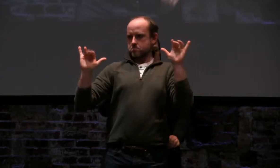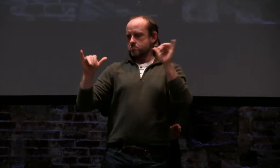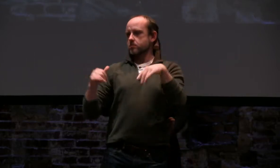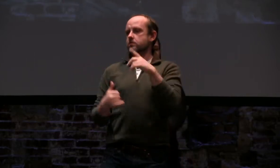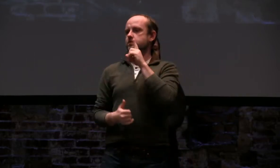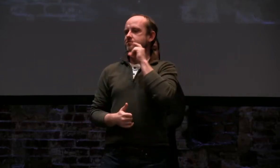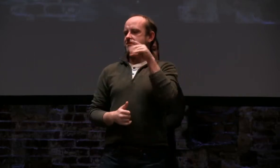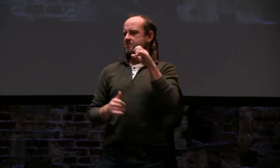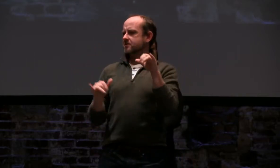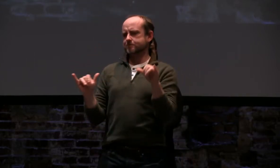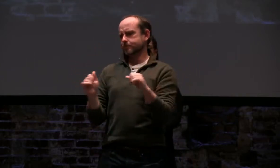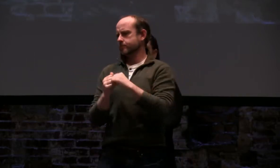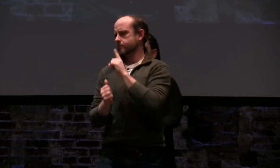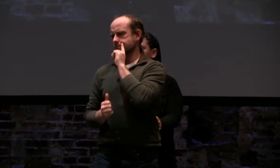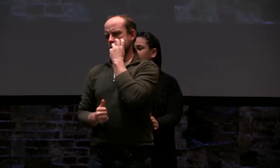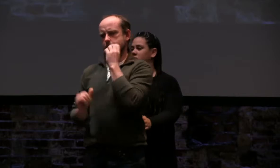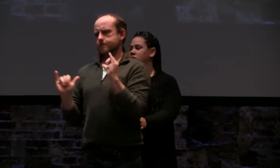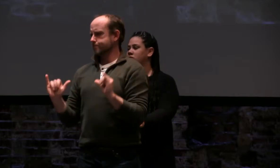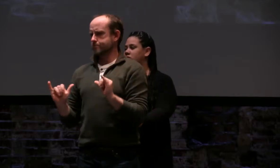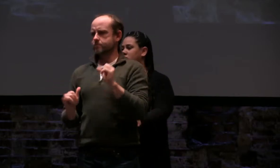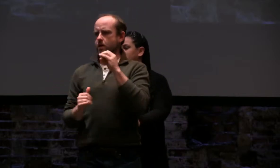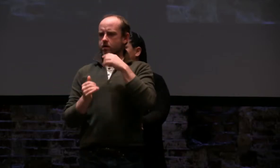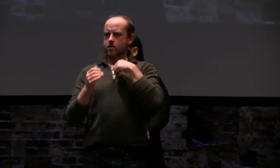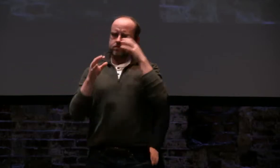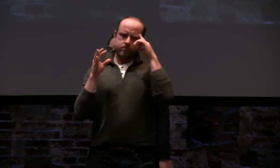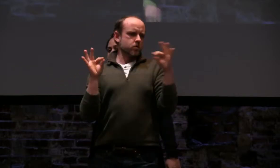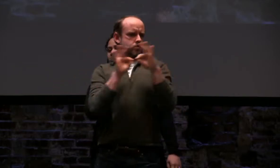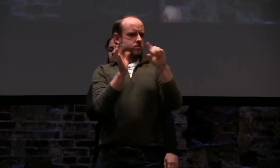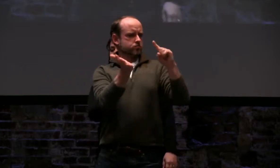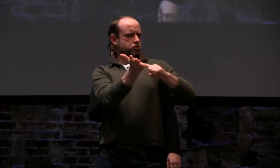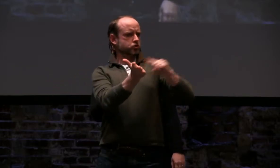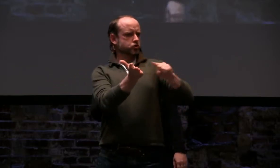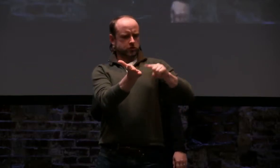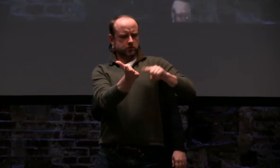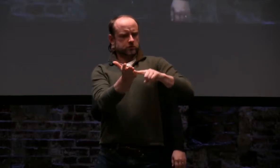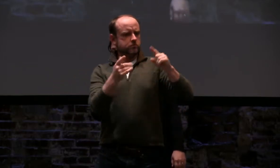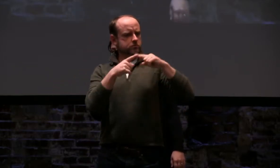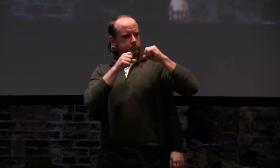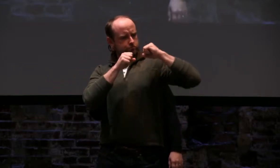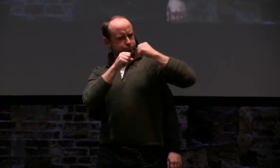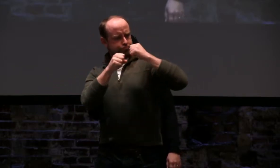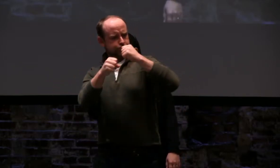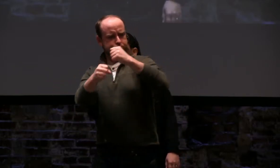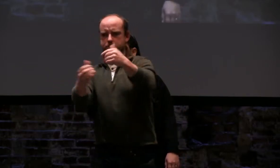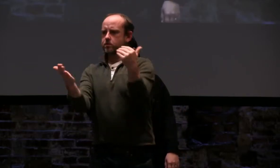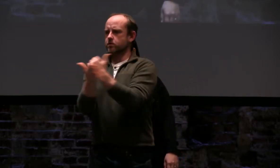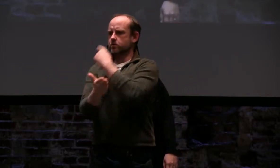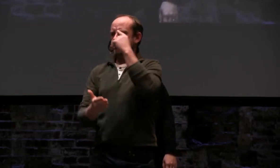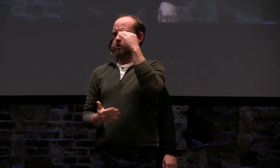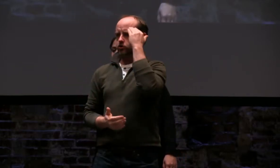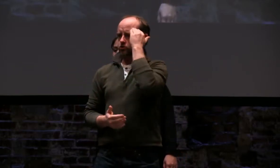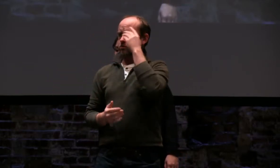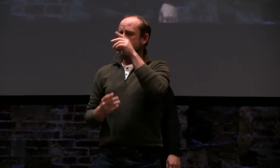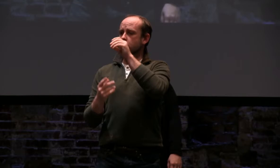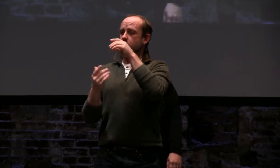We know what it is in our gut but we need to create something physical to share it with the world.